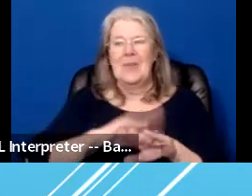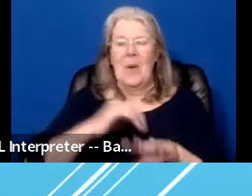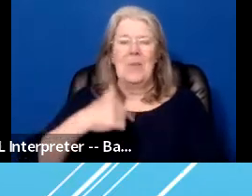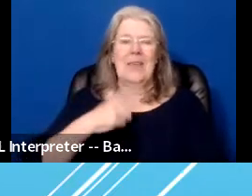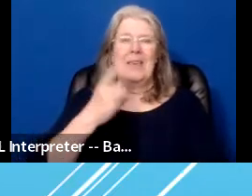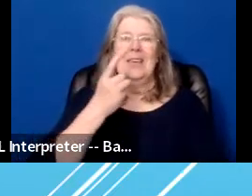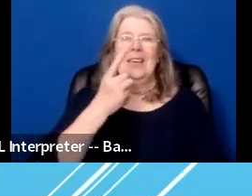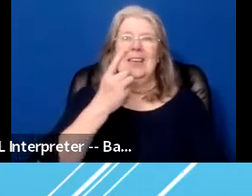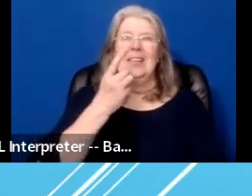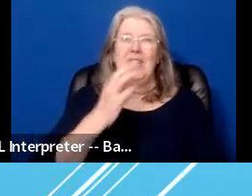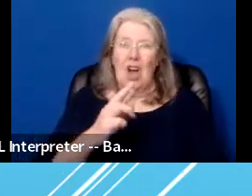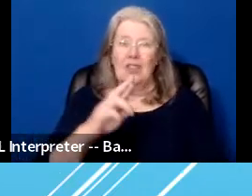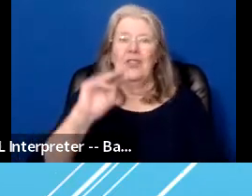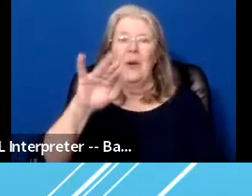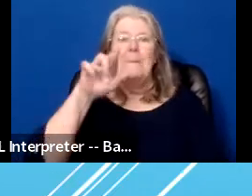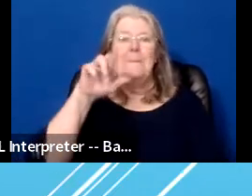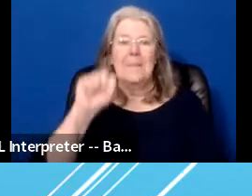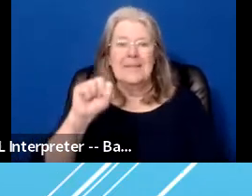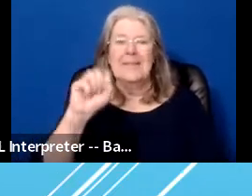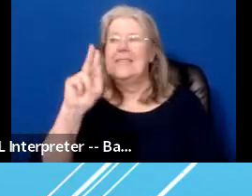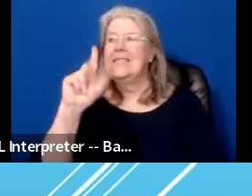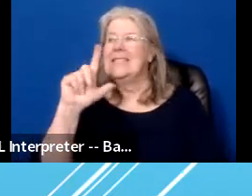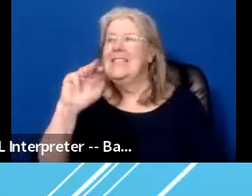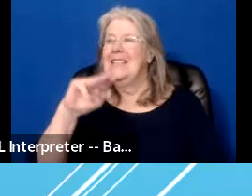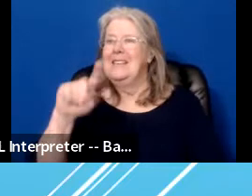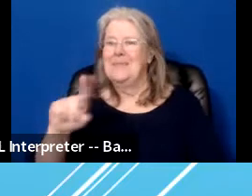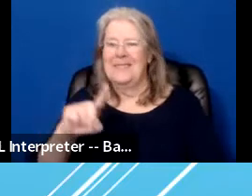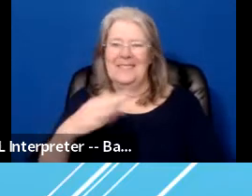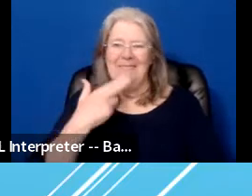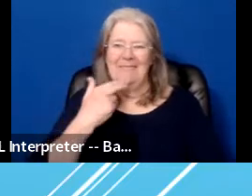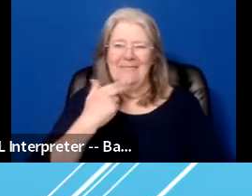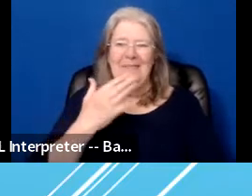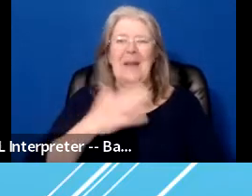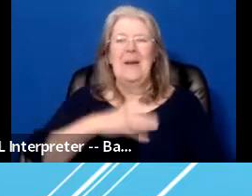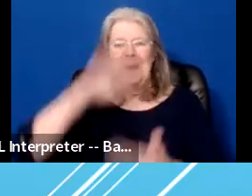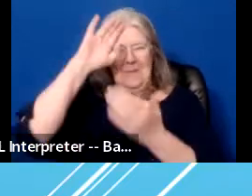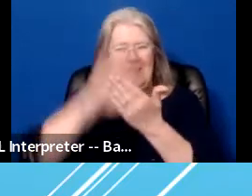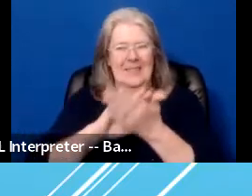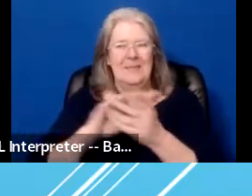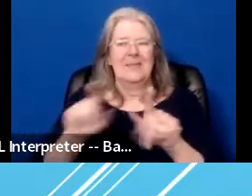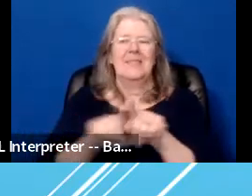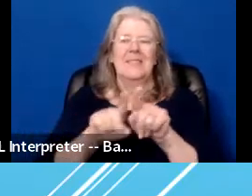So let me get my slides going here, hang on one second it worked before and